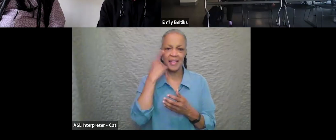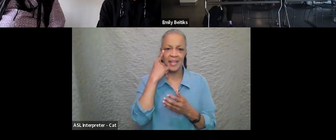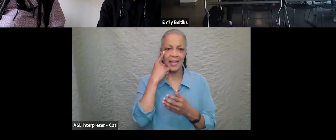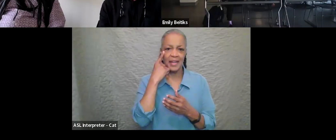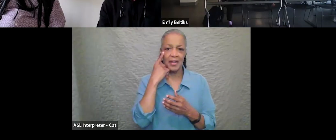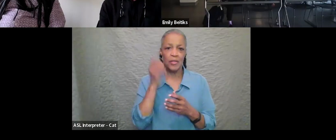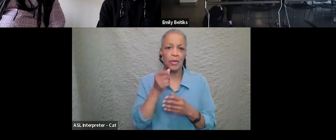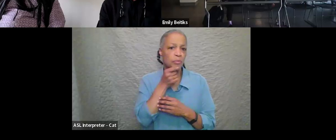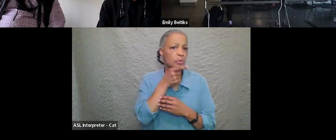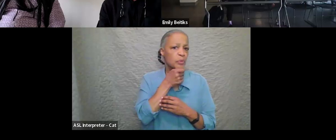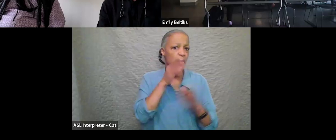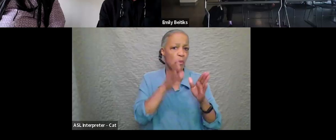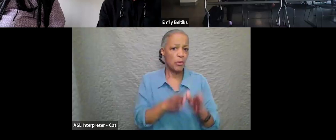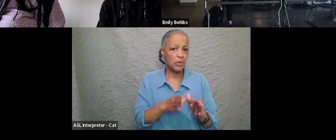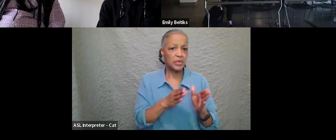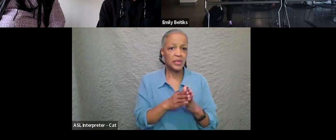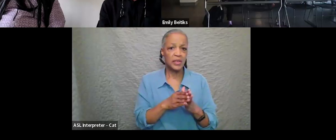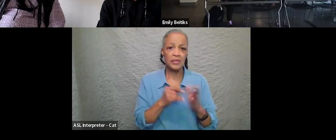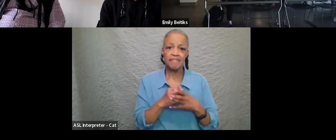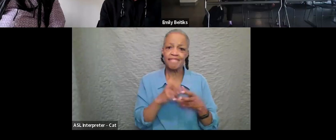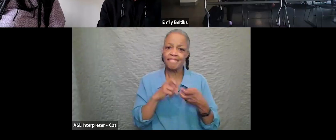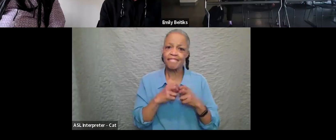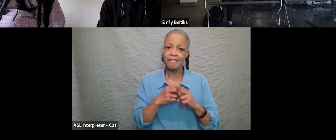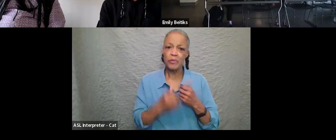that troubled me the most is an oncologist named John Pesando,